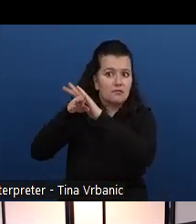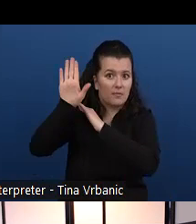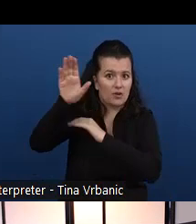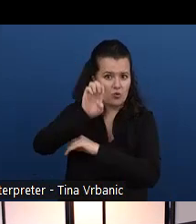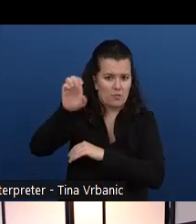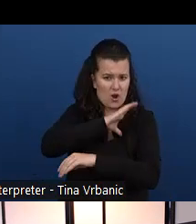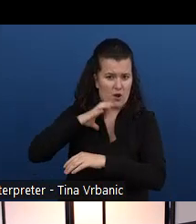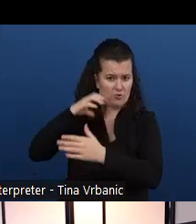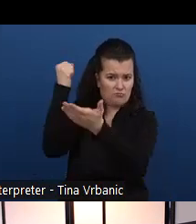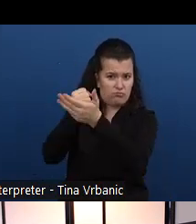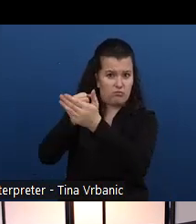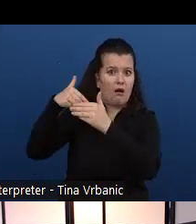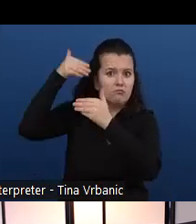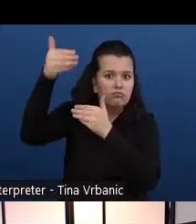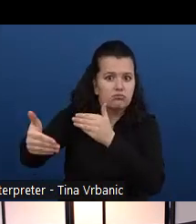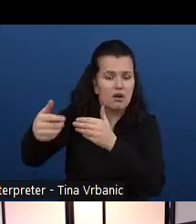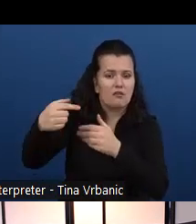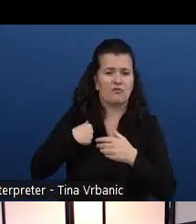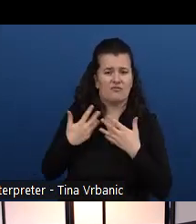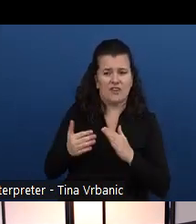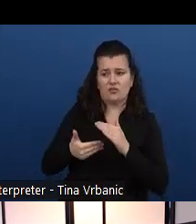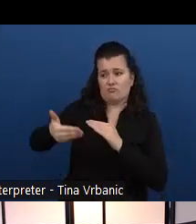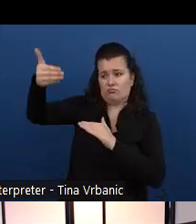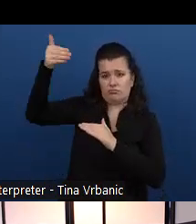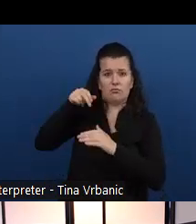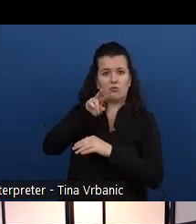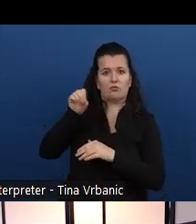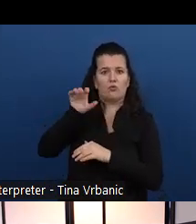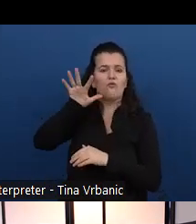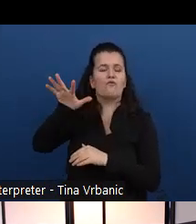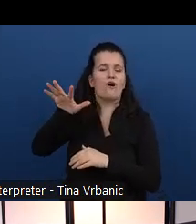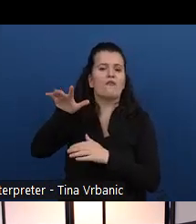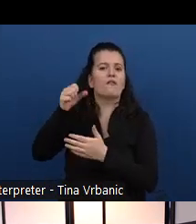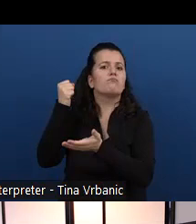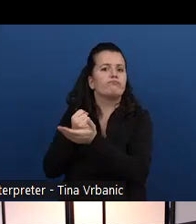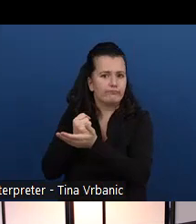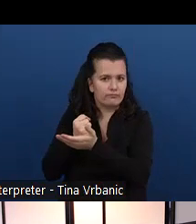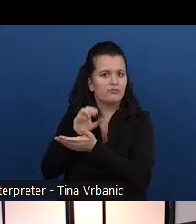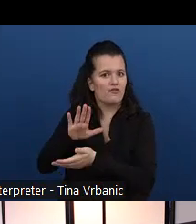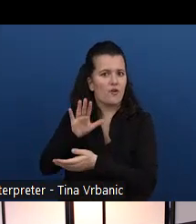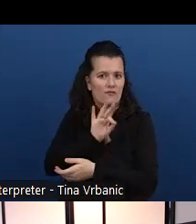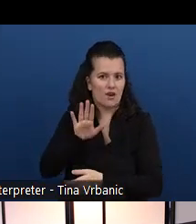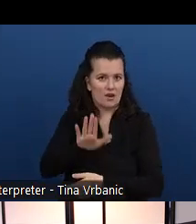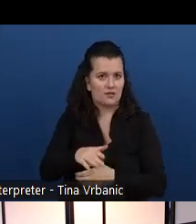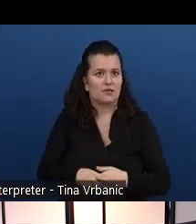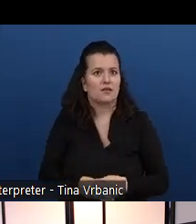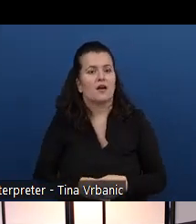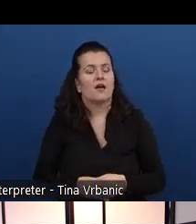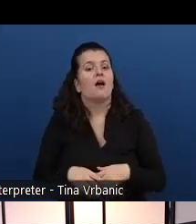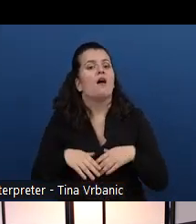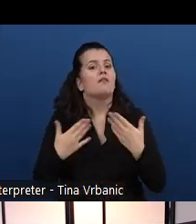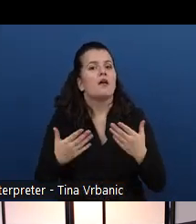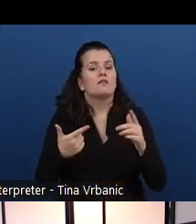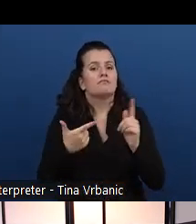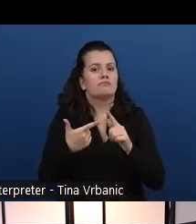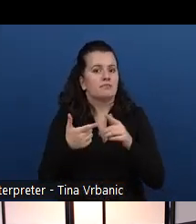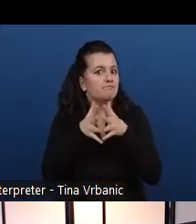In the second part, I will give some thoughts about why it doesn't work, to me, and a product